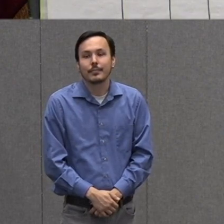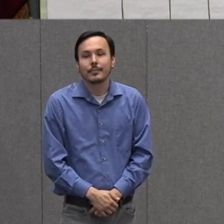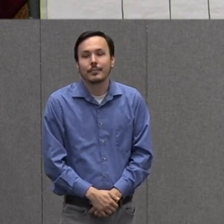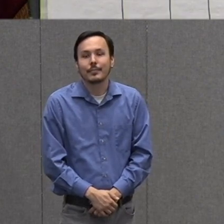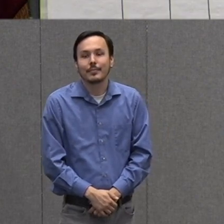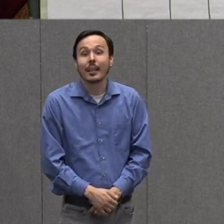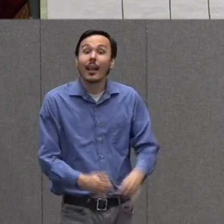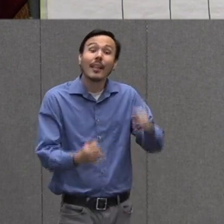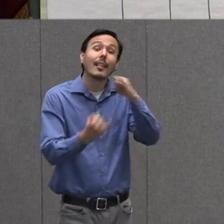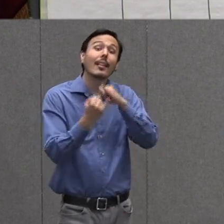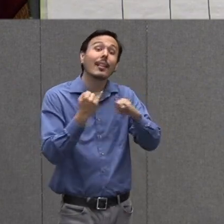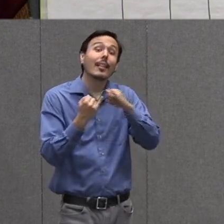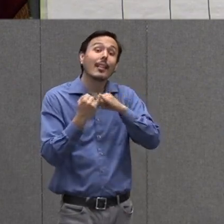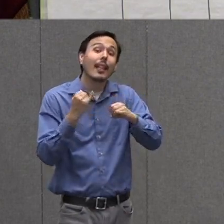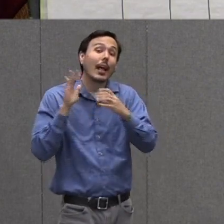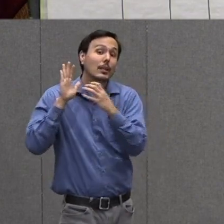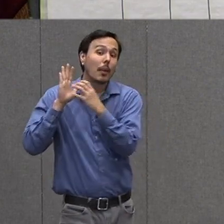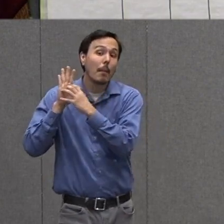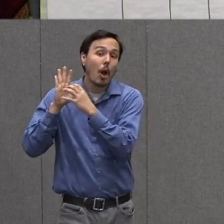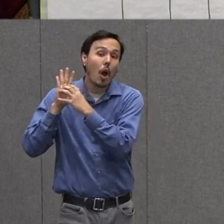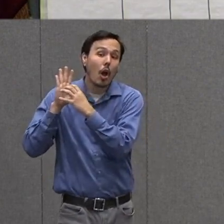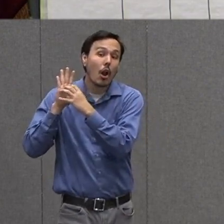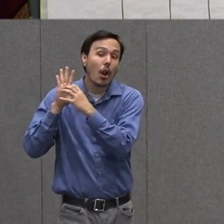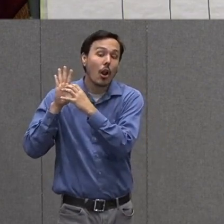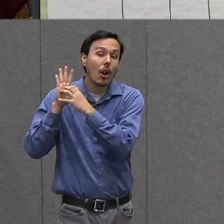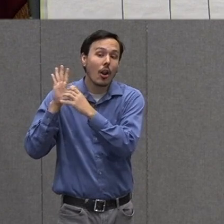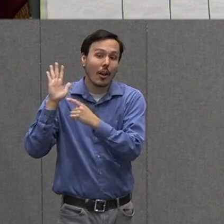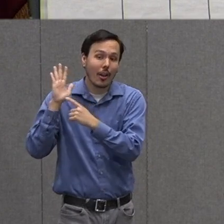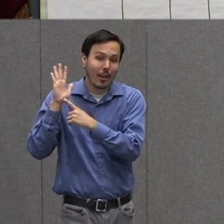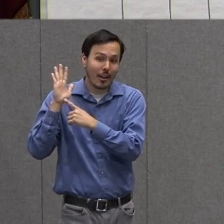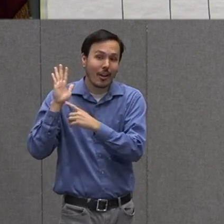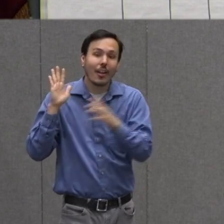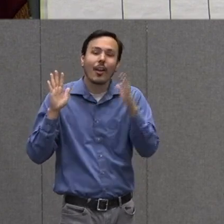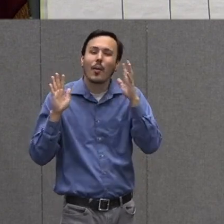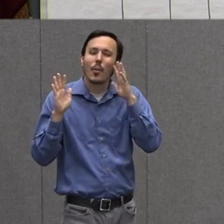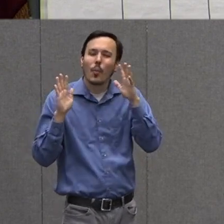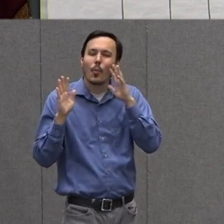Our last part is going to be for a prepositional phrase.